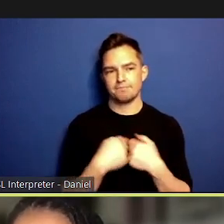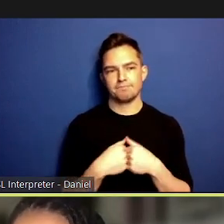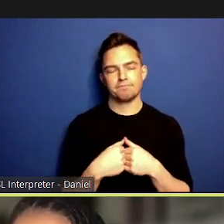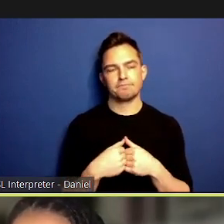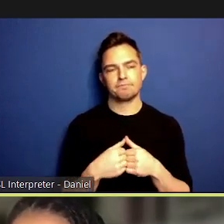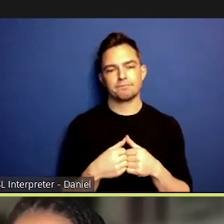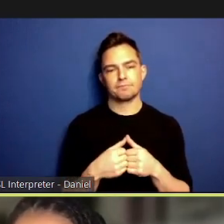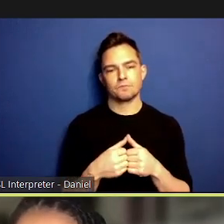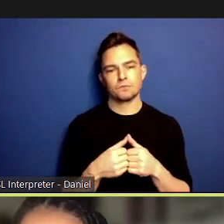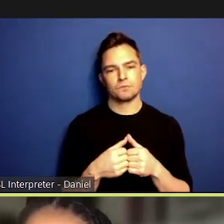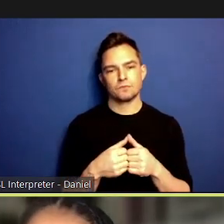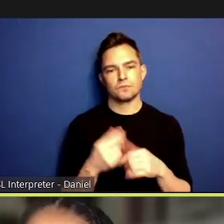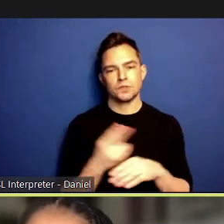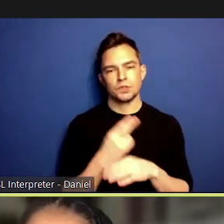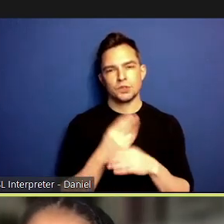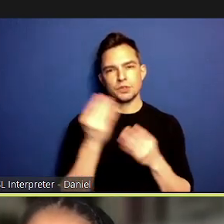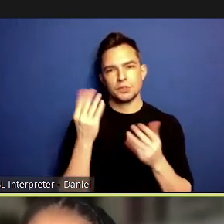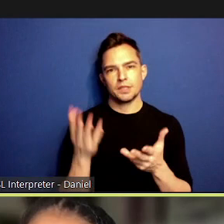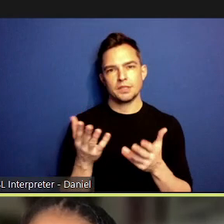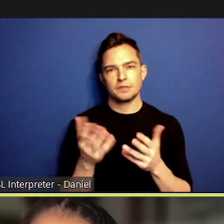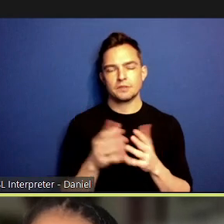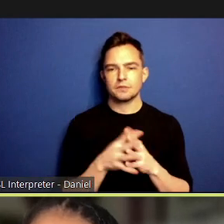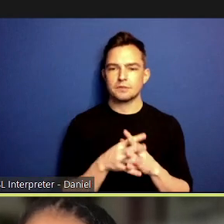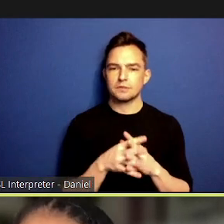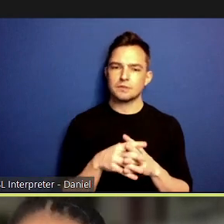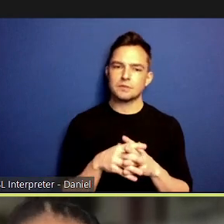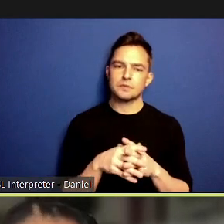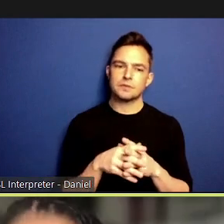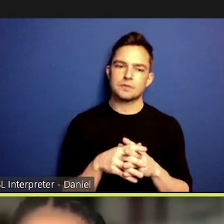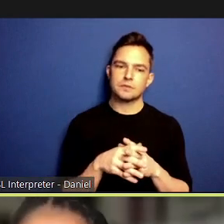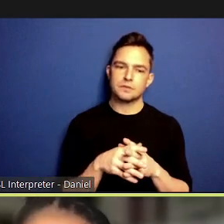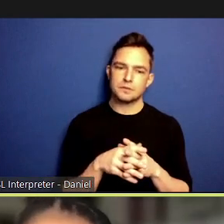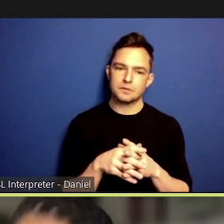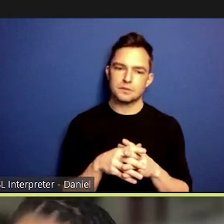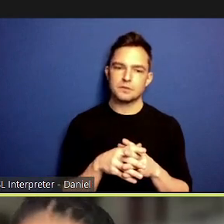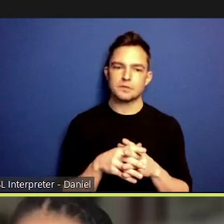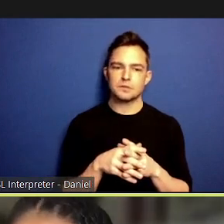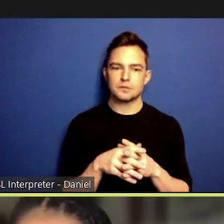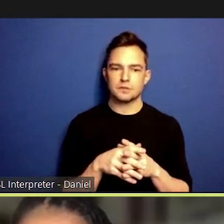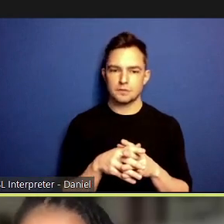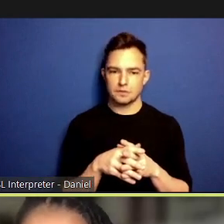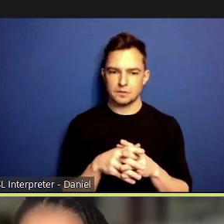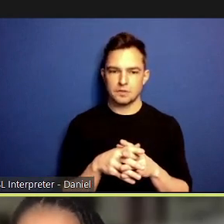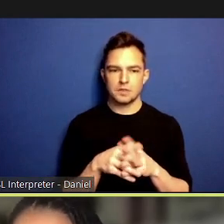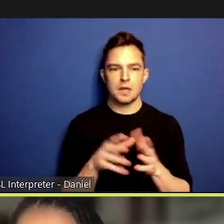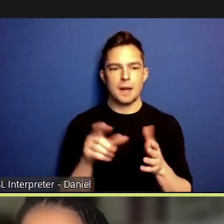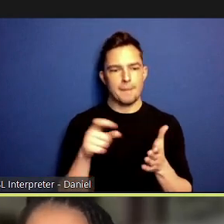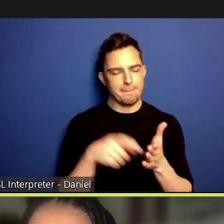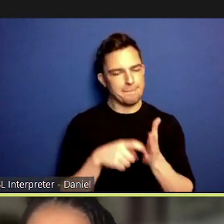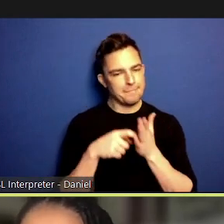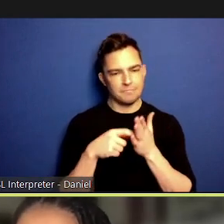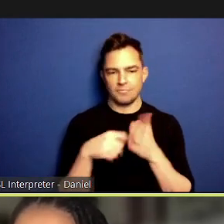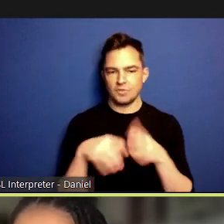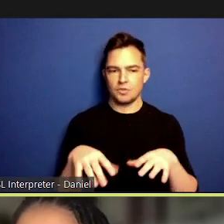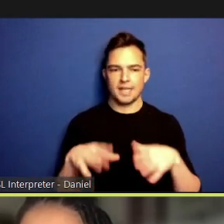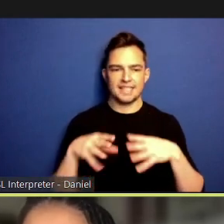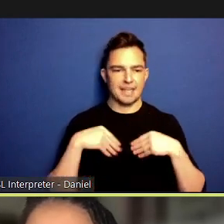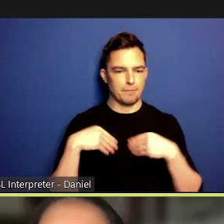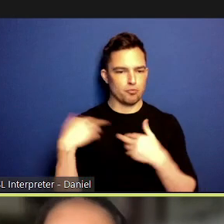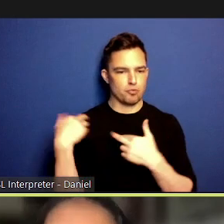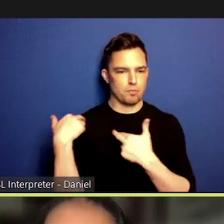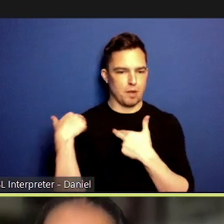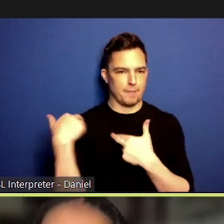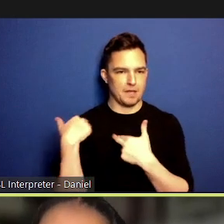of data must take responsibility. That's the least we can do. We must take responsibility